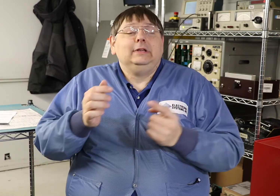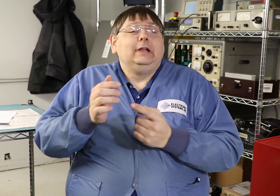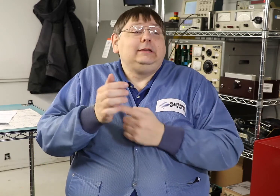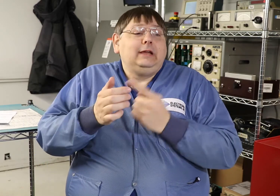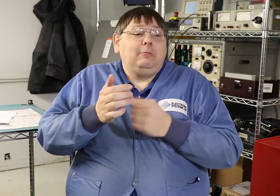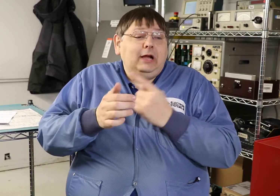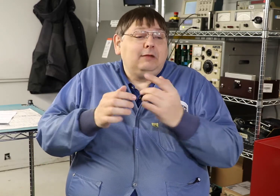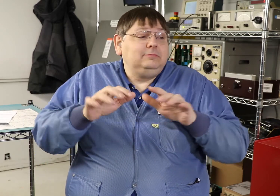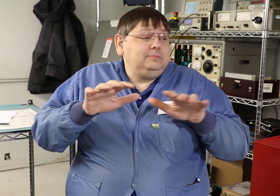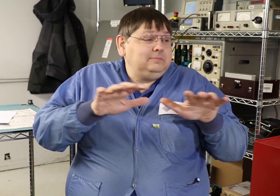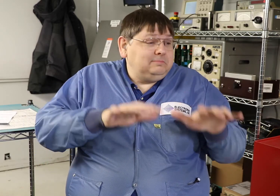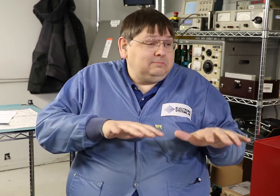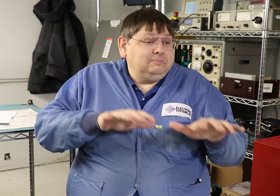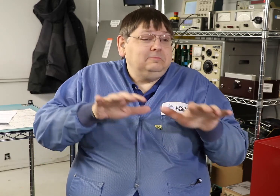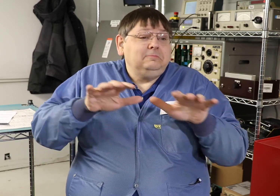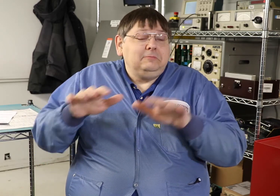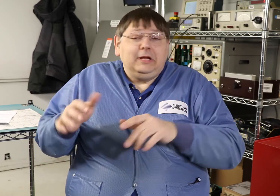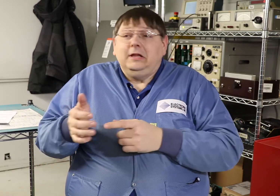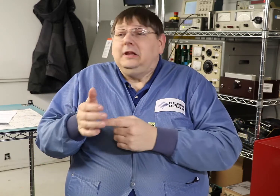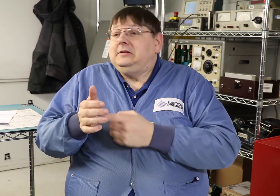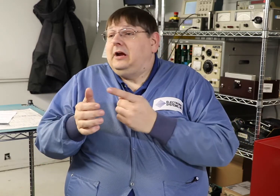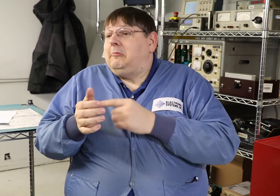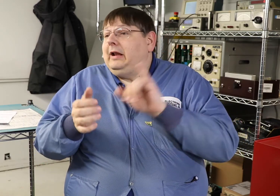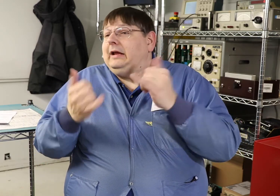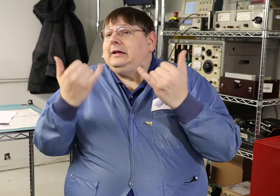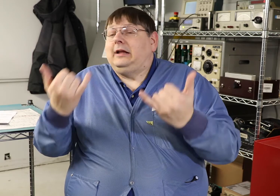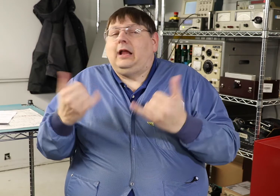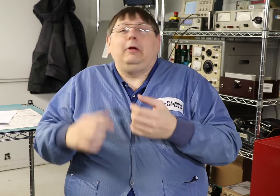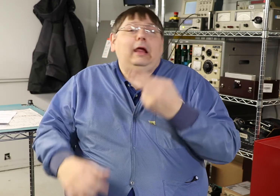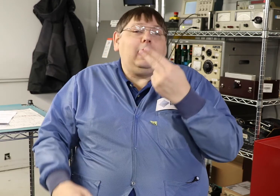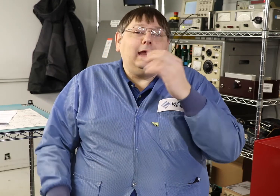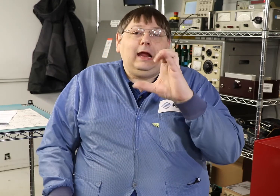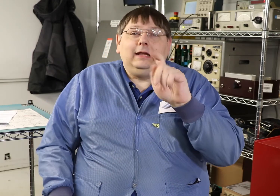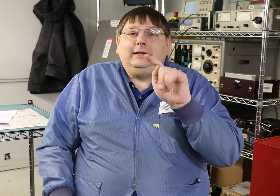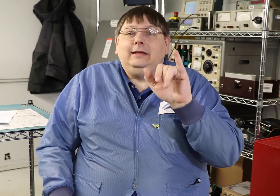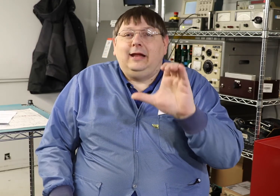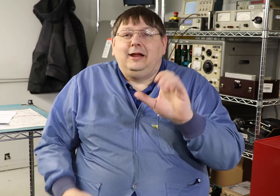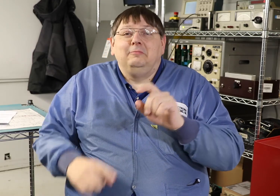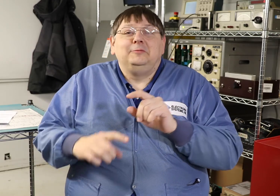Sometimes it’s a slow day, but sometimes like today -- it’s hectic!